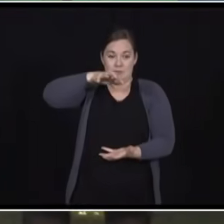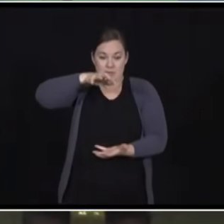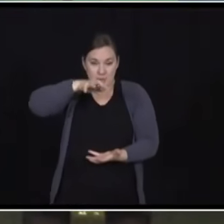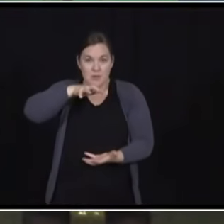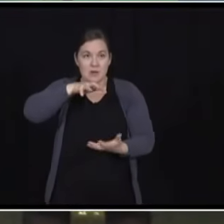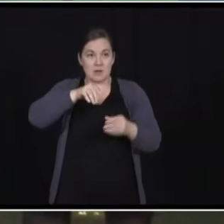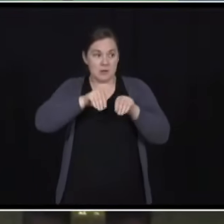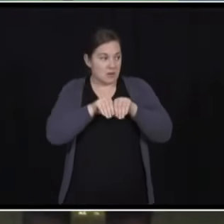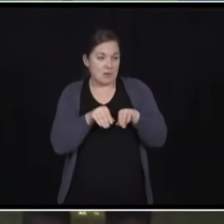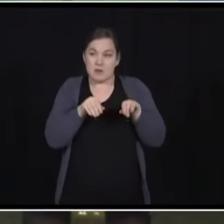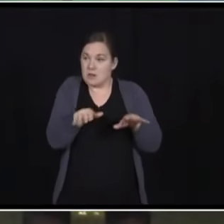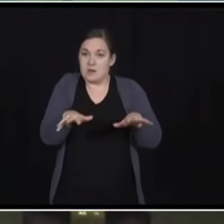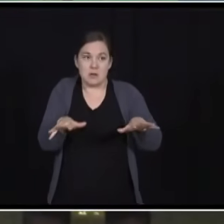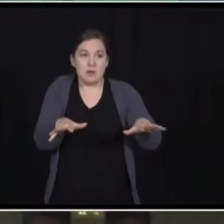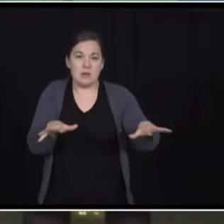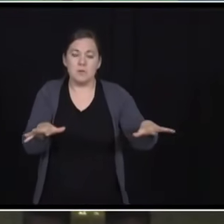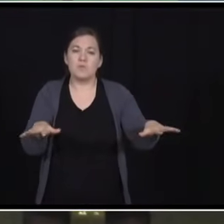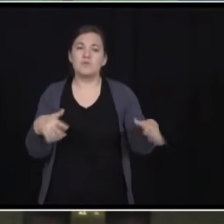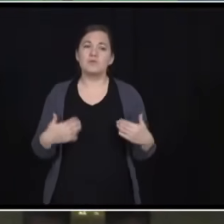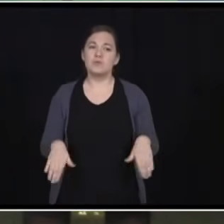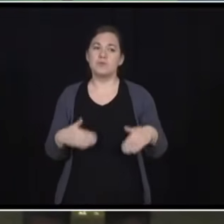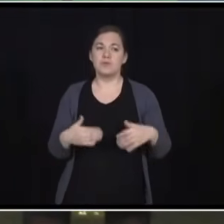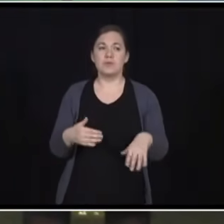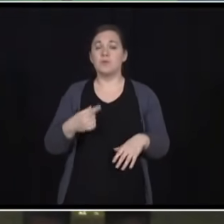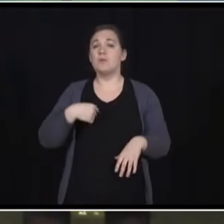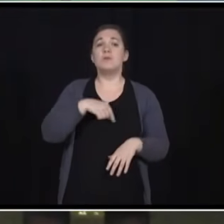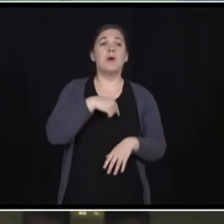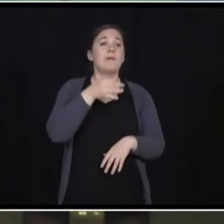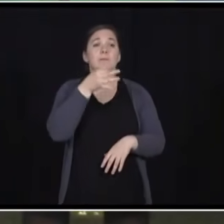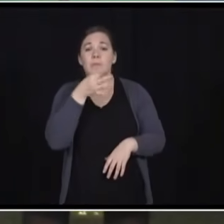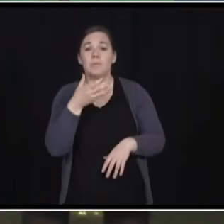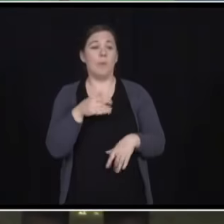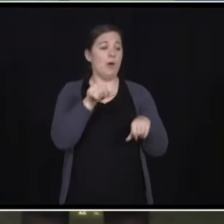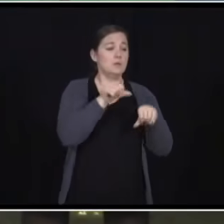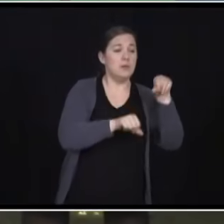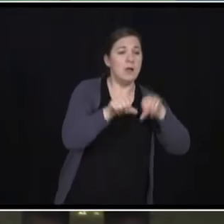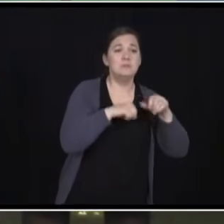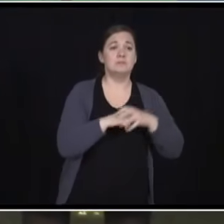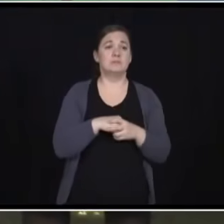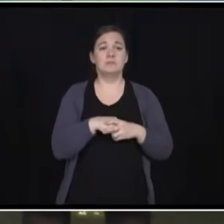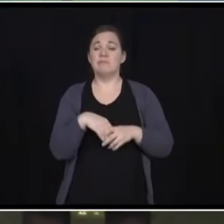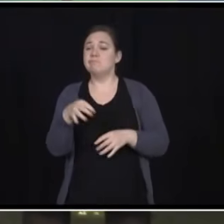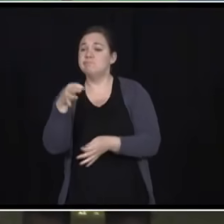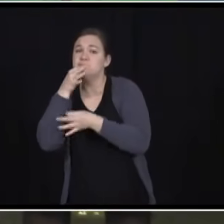The toughest thing for all provinces is logistics and distributions and we have experts across the board